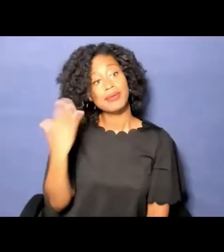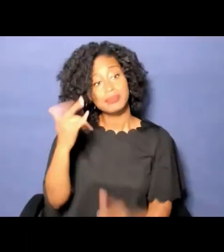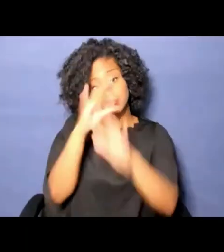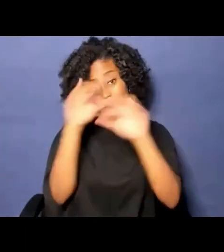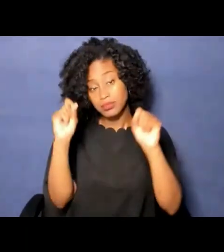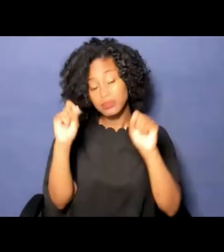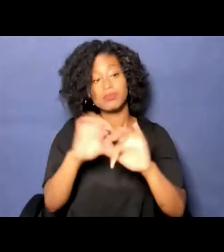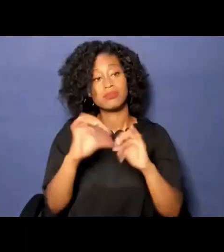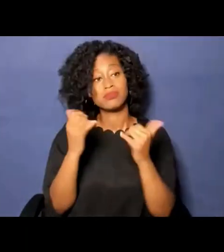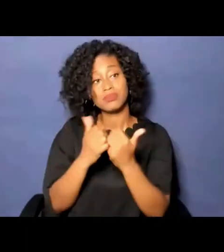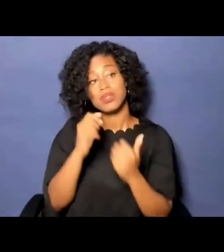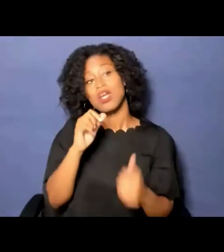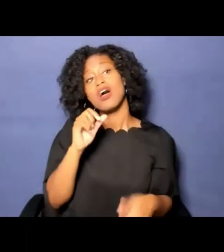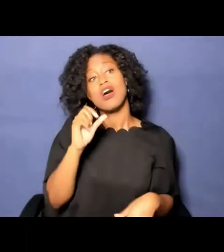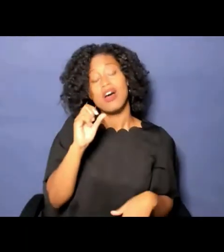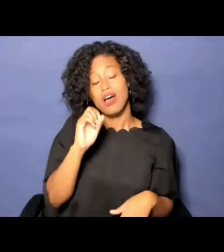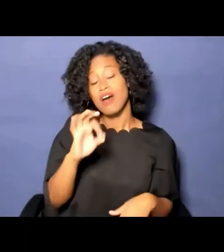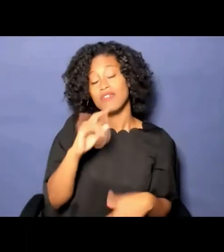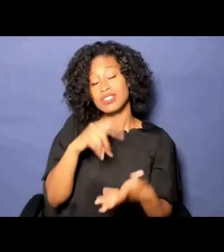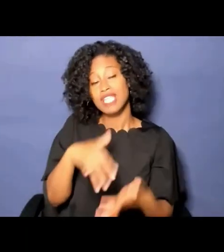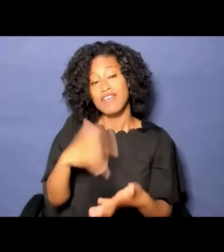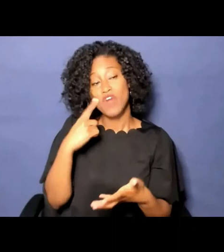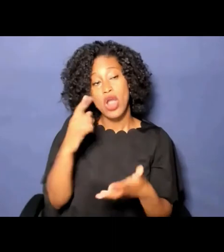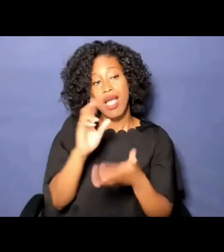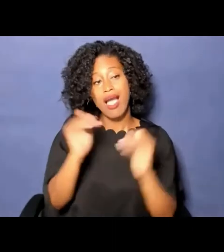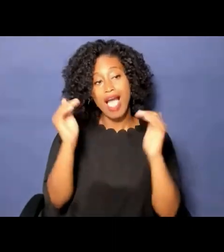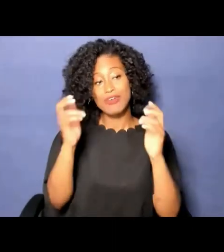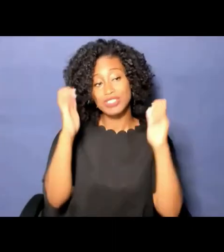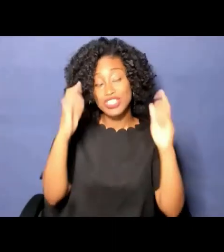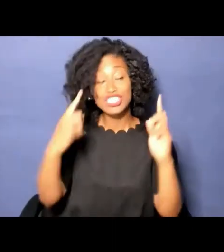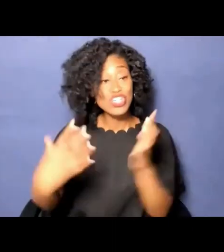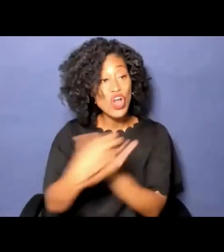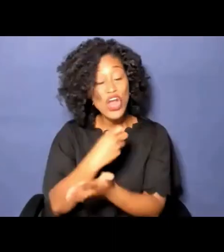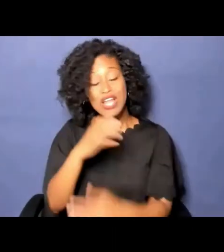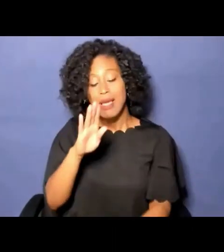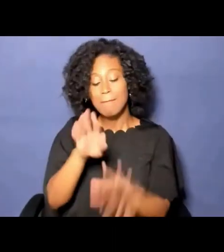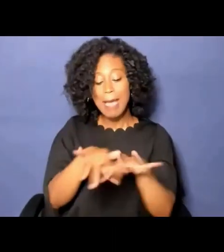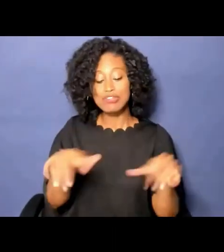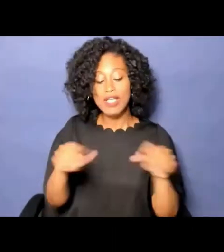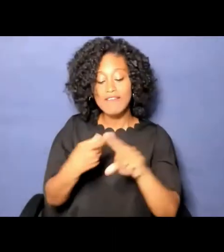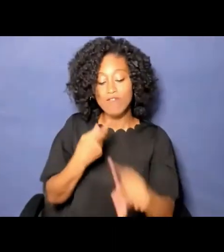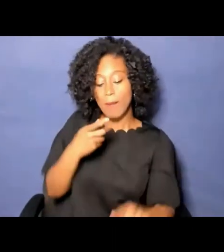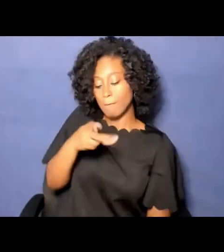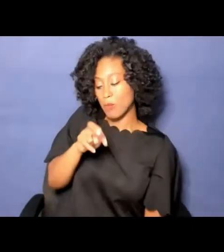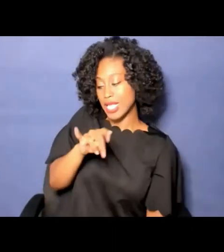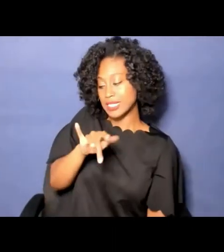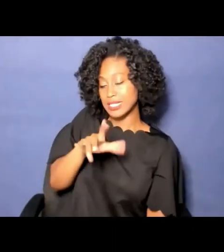education. She earned a bachelors degree from Princeton, Masters from the Harvard